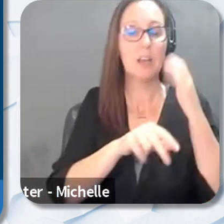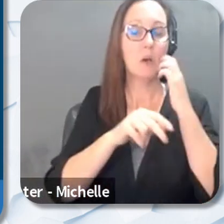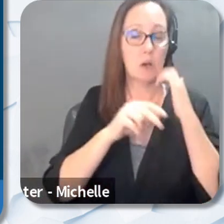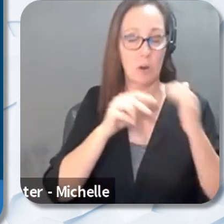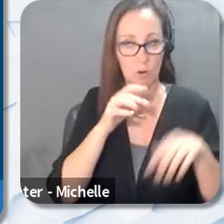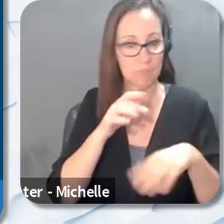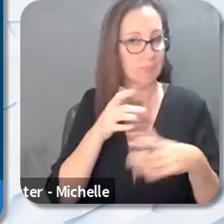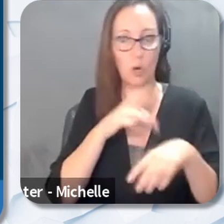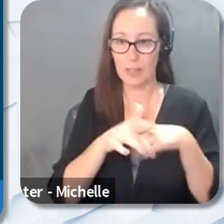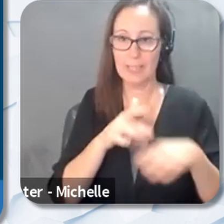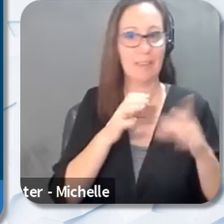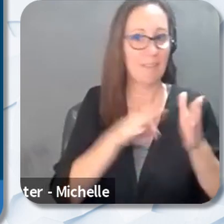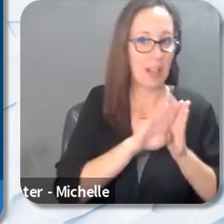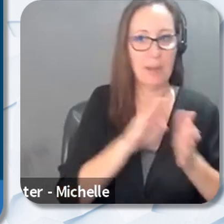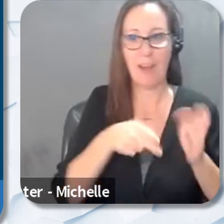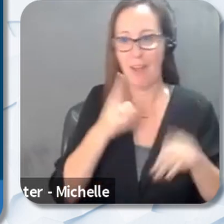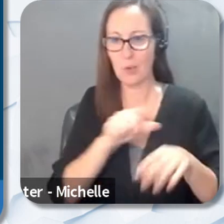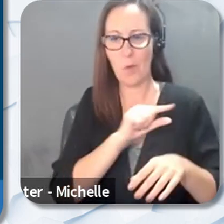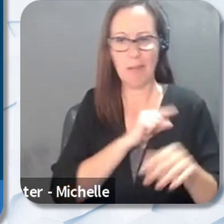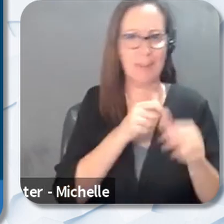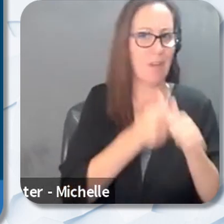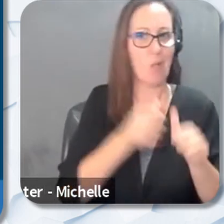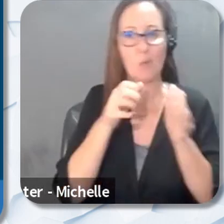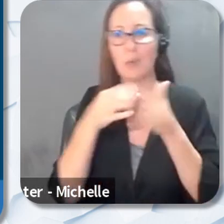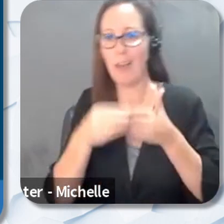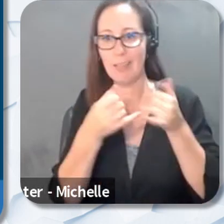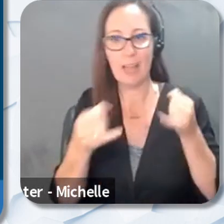high quality and following all the guidelines and regulations, but that they should be.